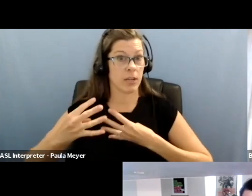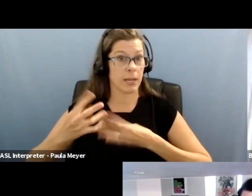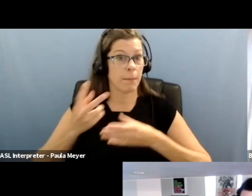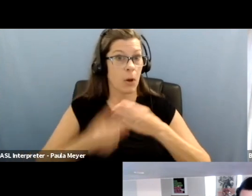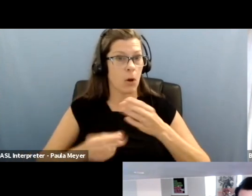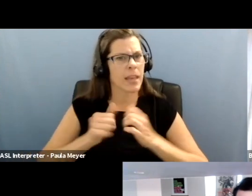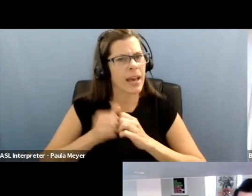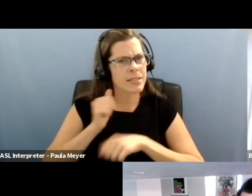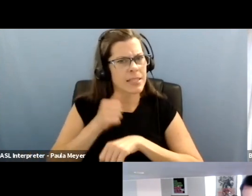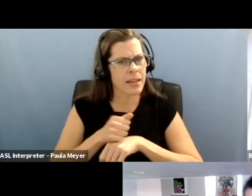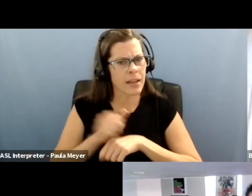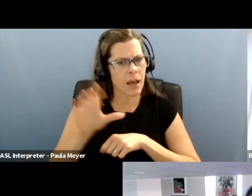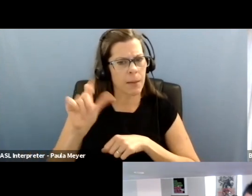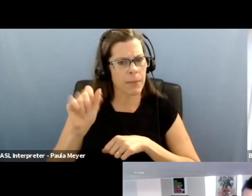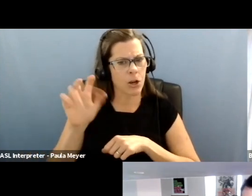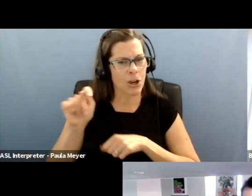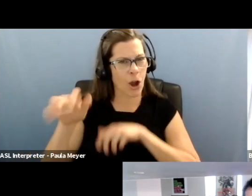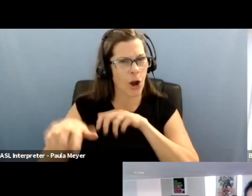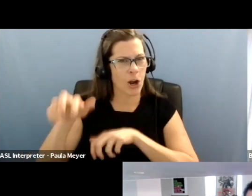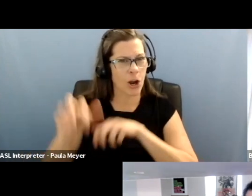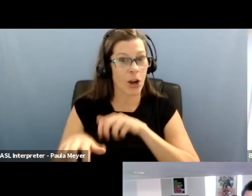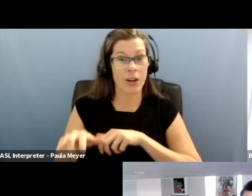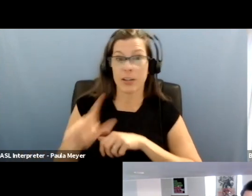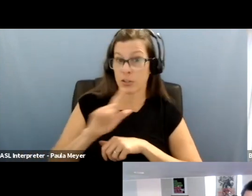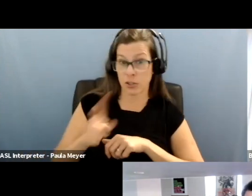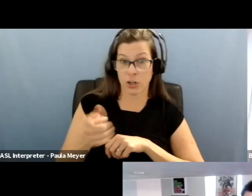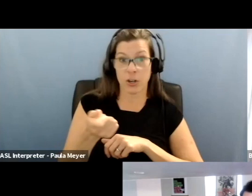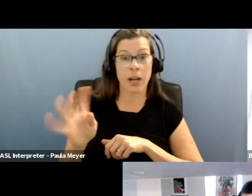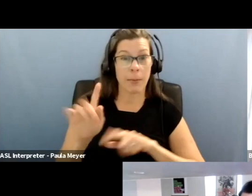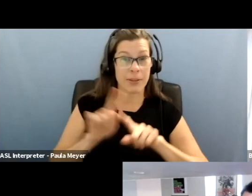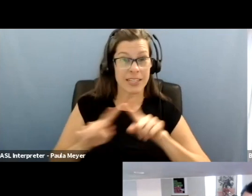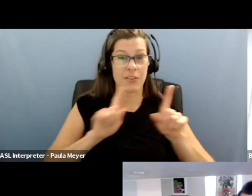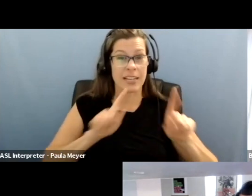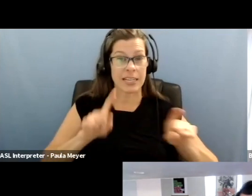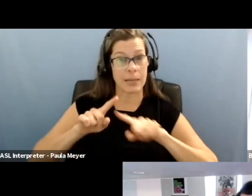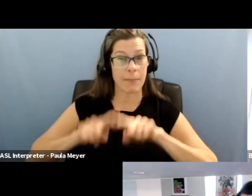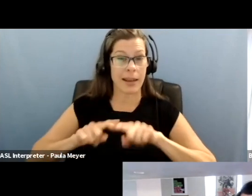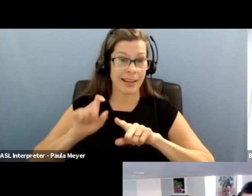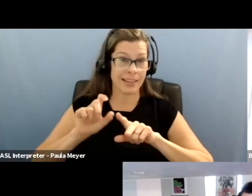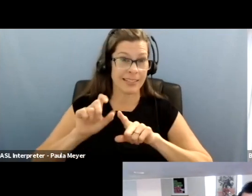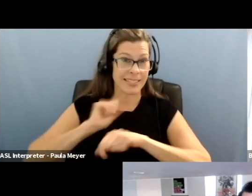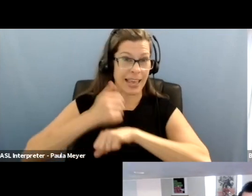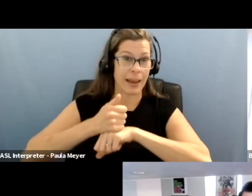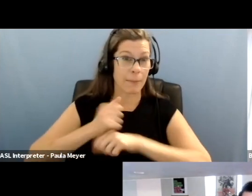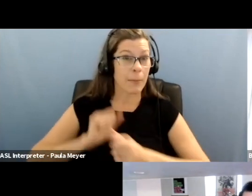There are a couple of answers depending on what your set up. The approach is pretty similar though,